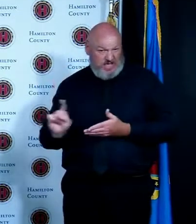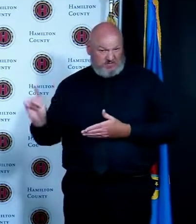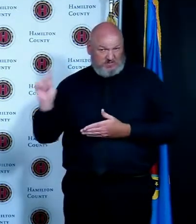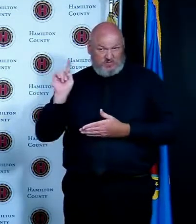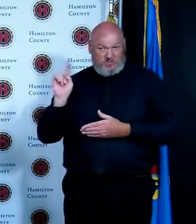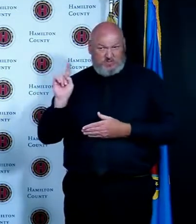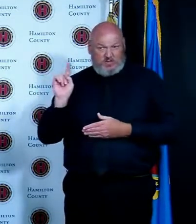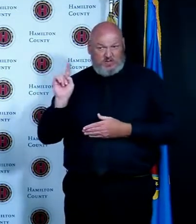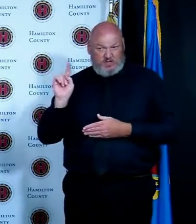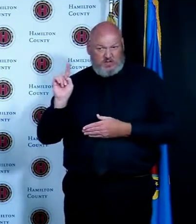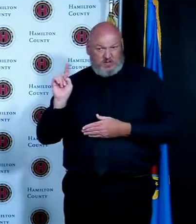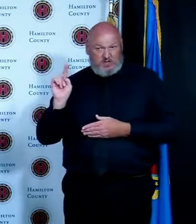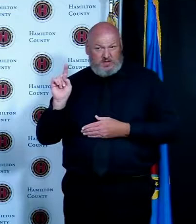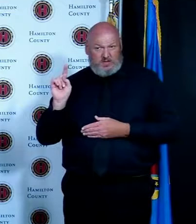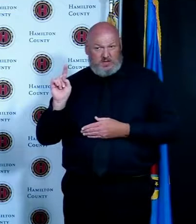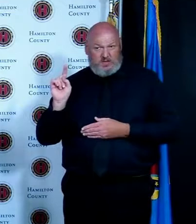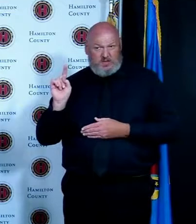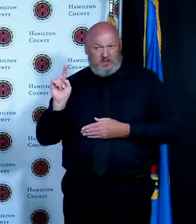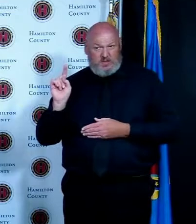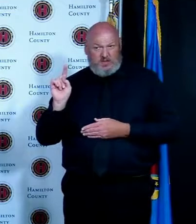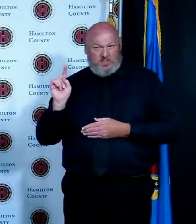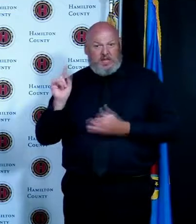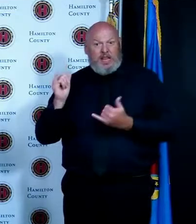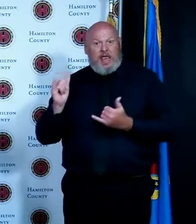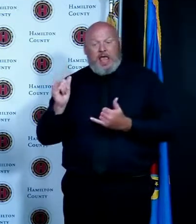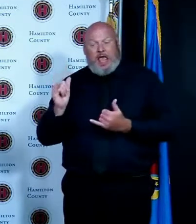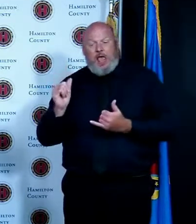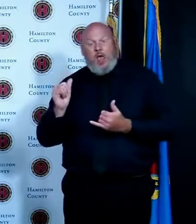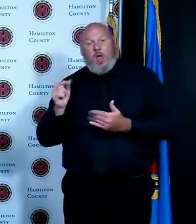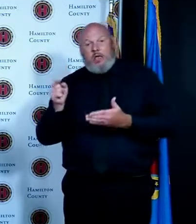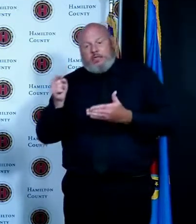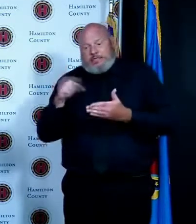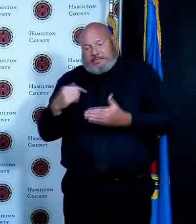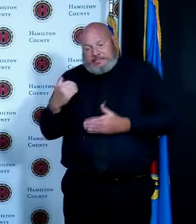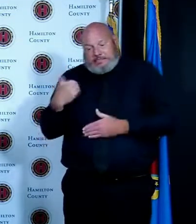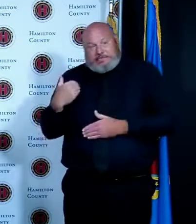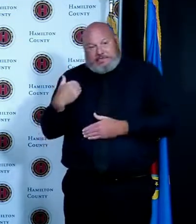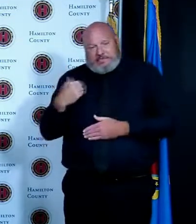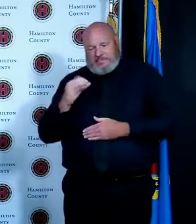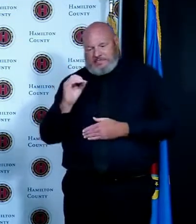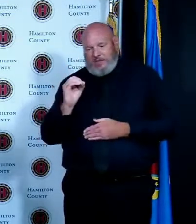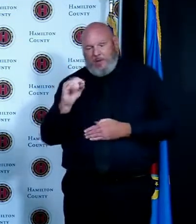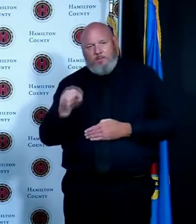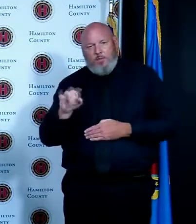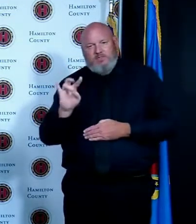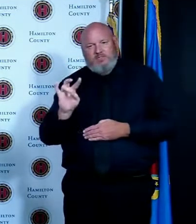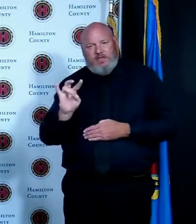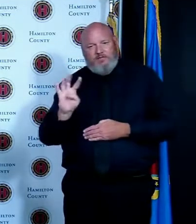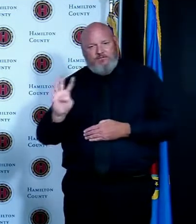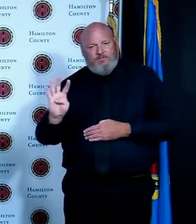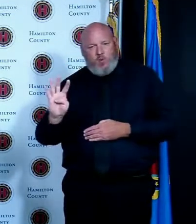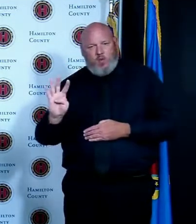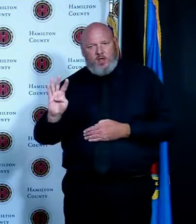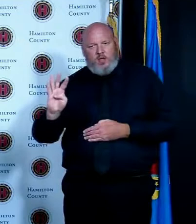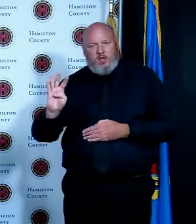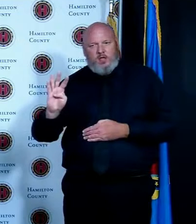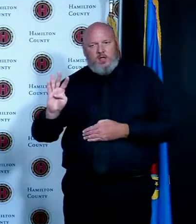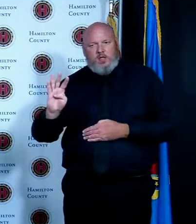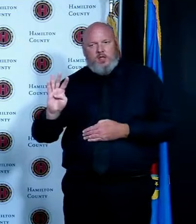Driehaus shared information about testing sites here in Hamilton county we've had a great list on our website that we've been maintaining sharing all testing